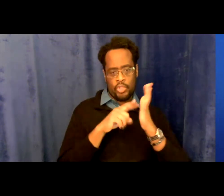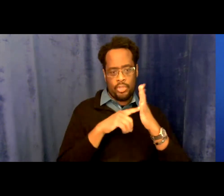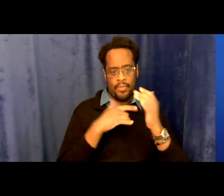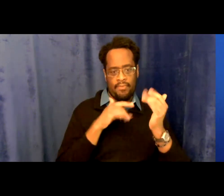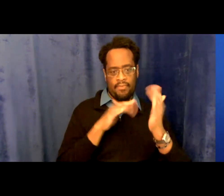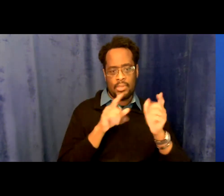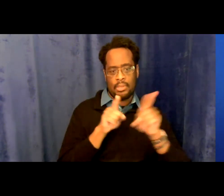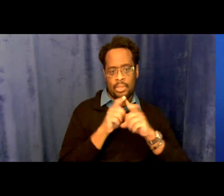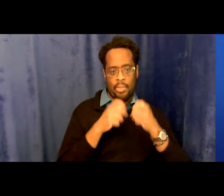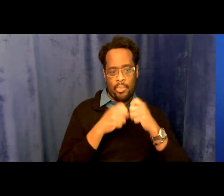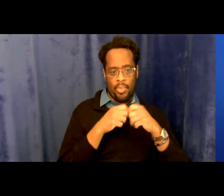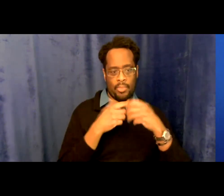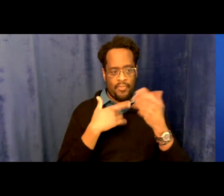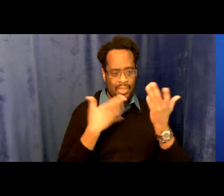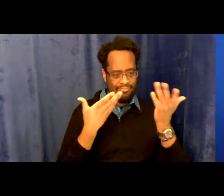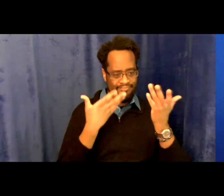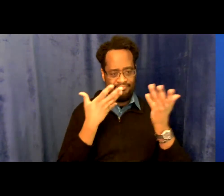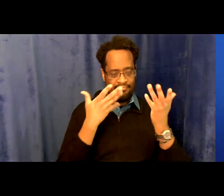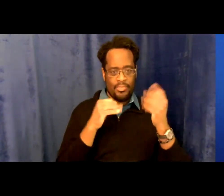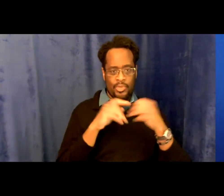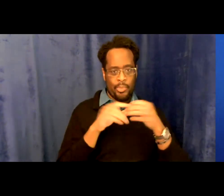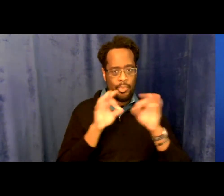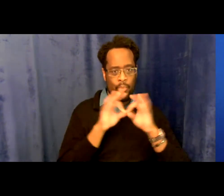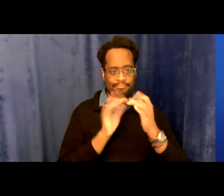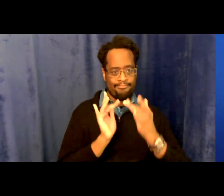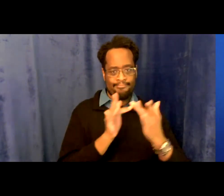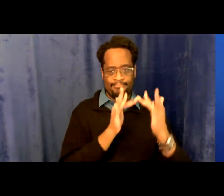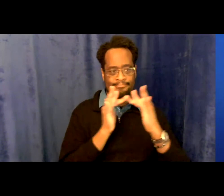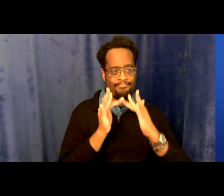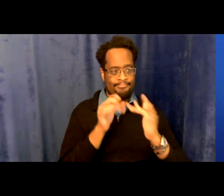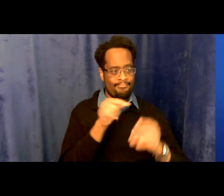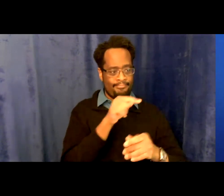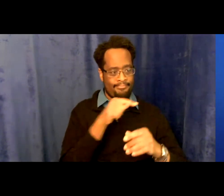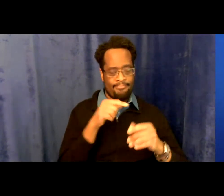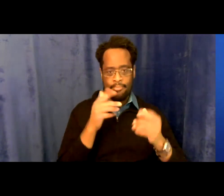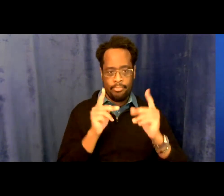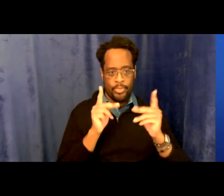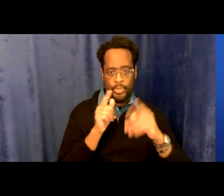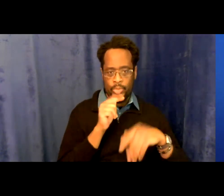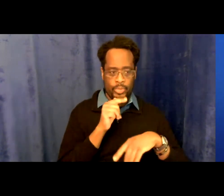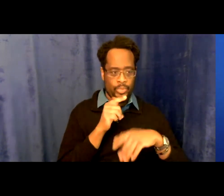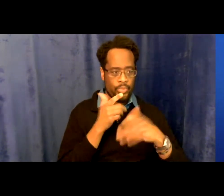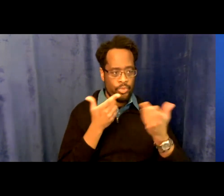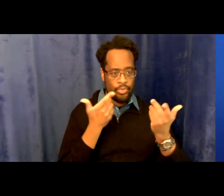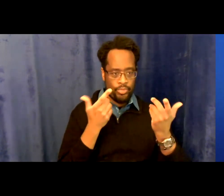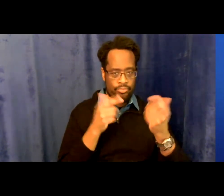well with the black asl research i feel as though there's the same problem there um the problem of networking and the people who